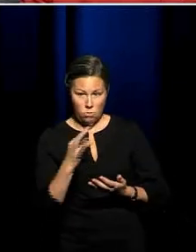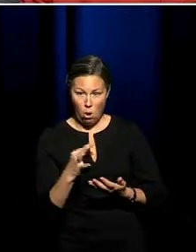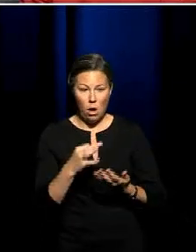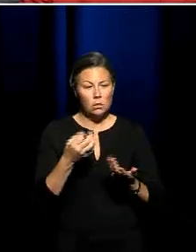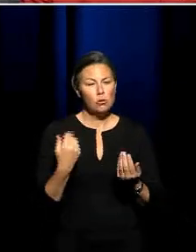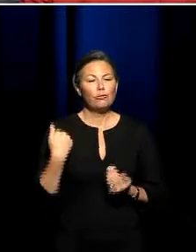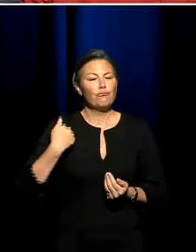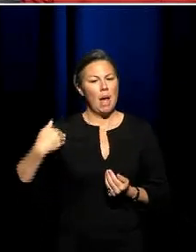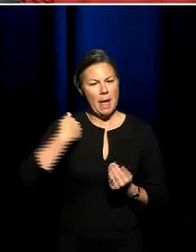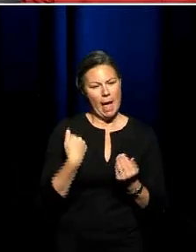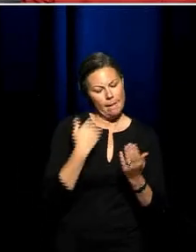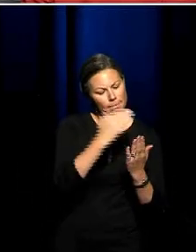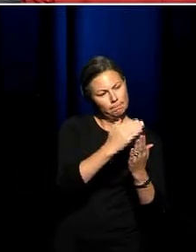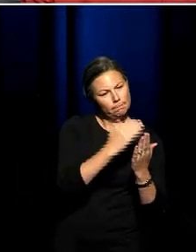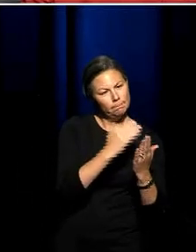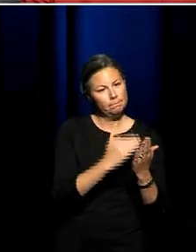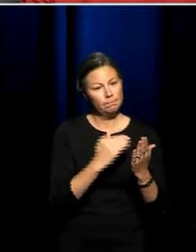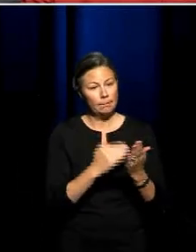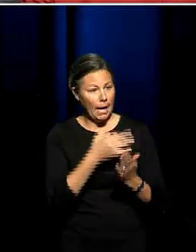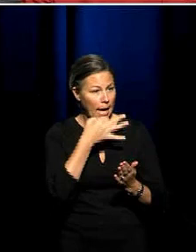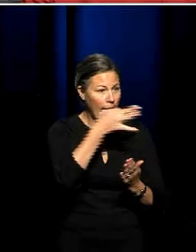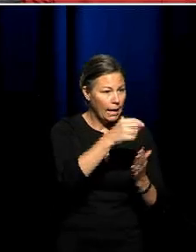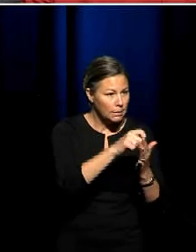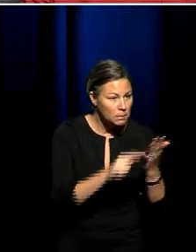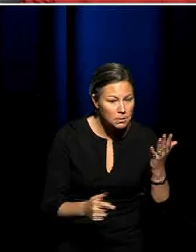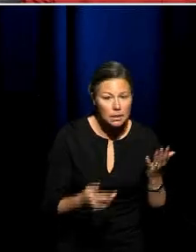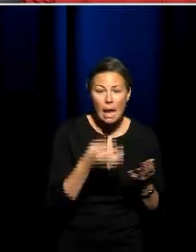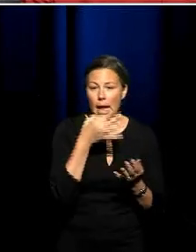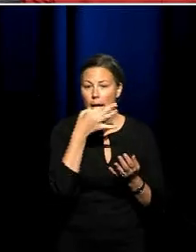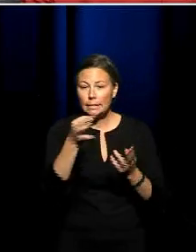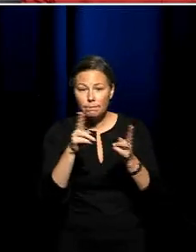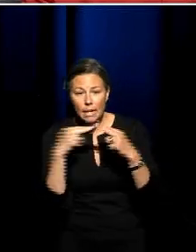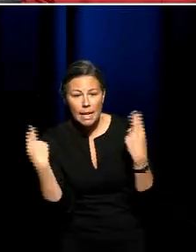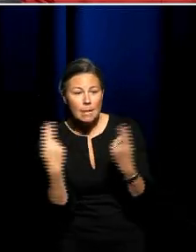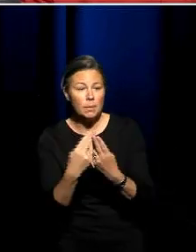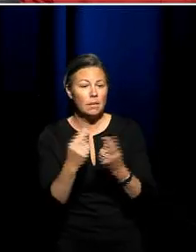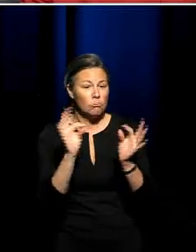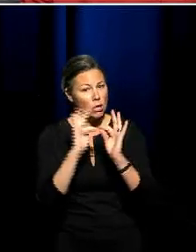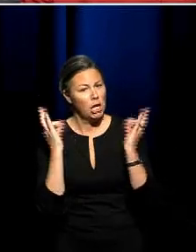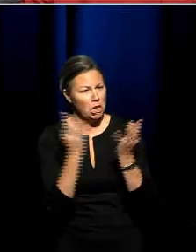their families and supporters, and with disability organisations. The Senate